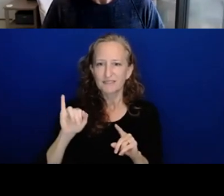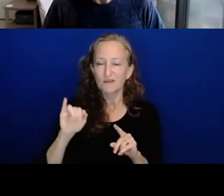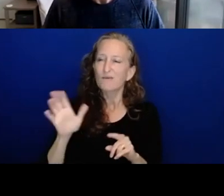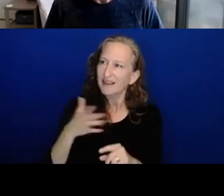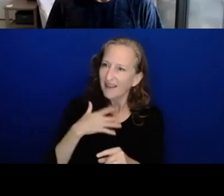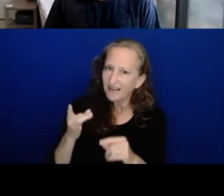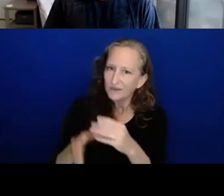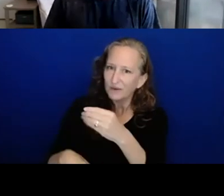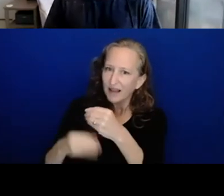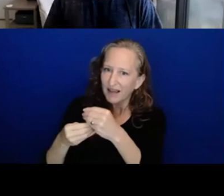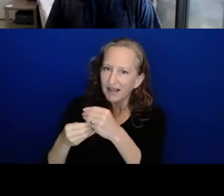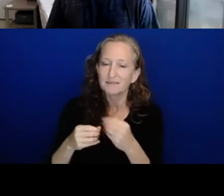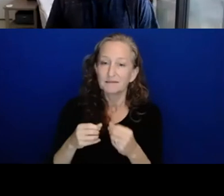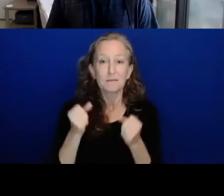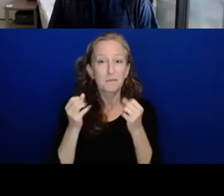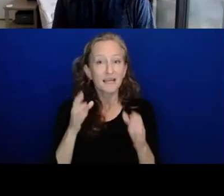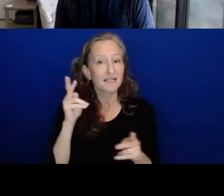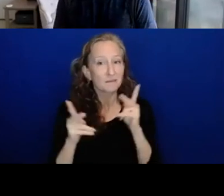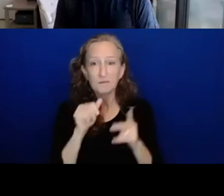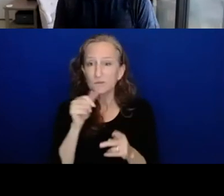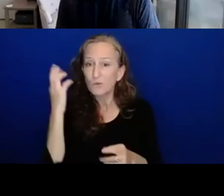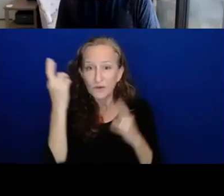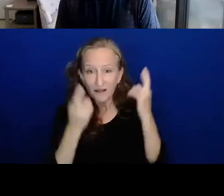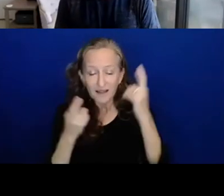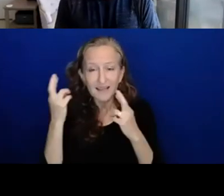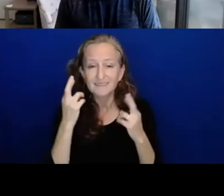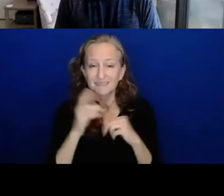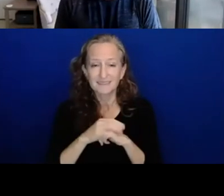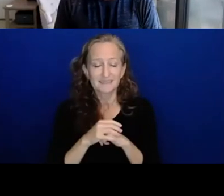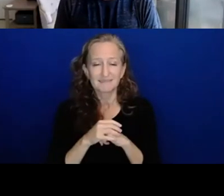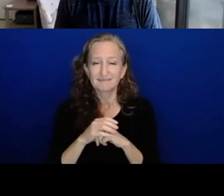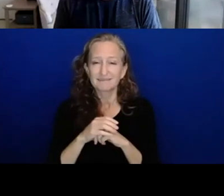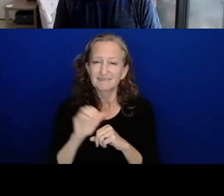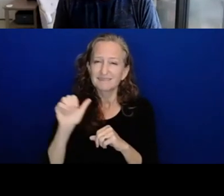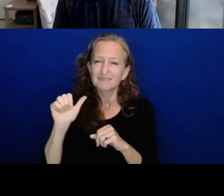people don't realize that tens of thousands literally, if not more, people with disabilities